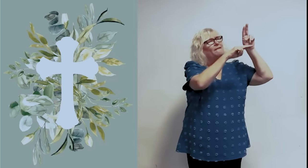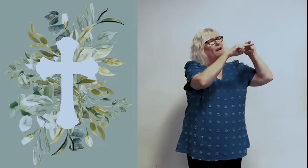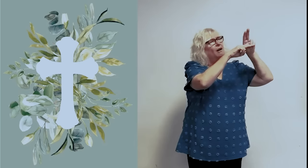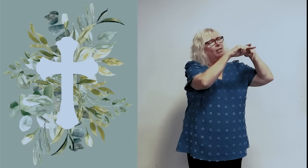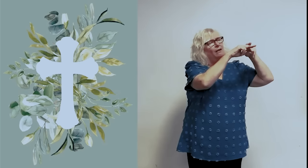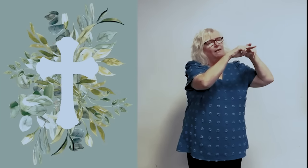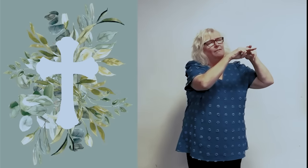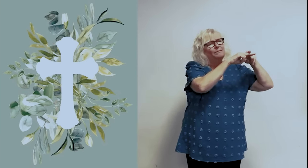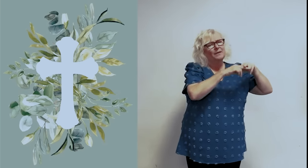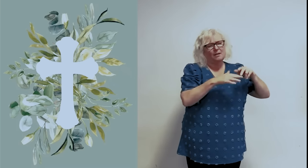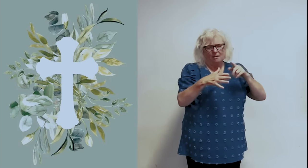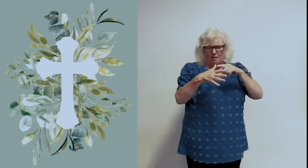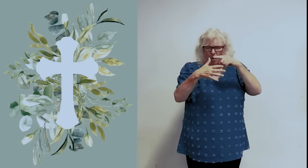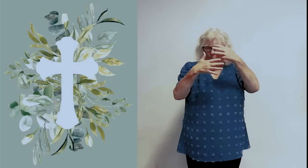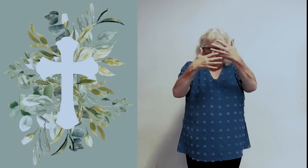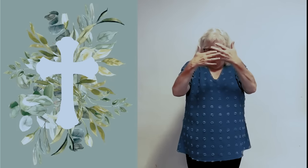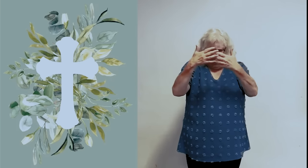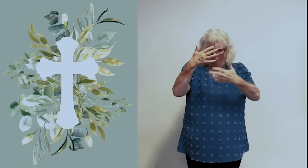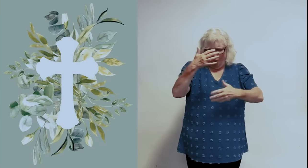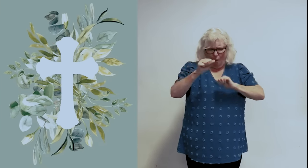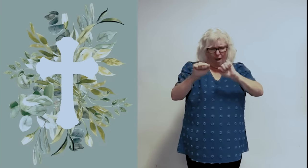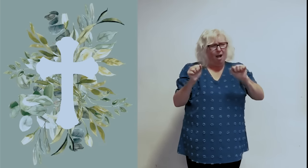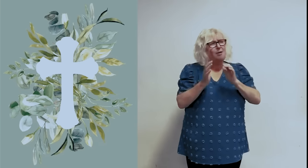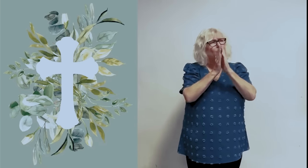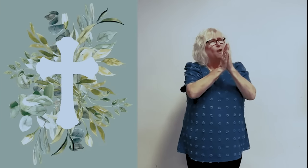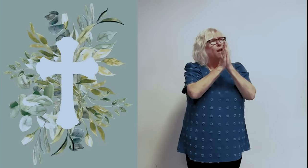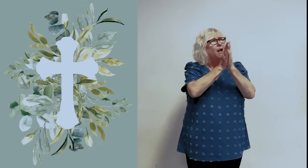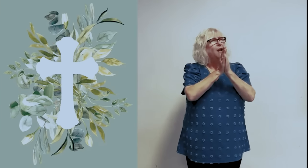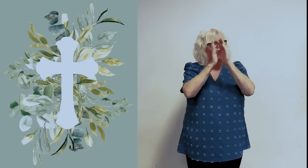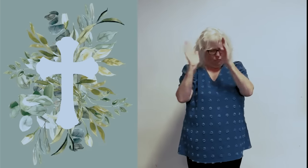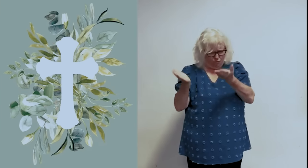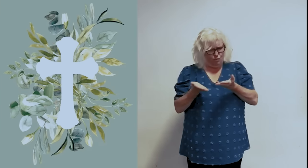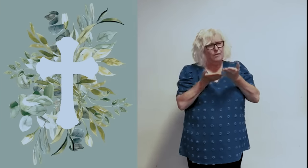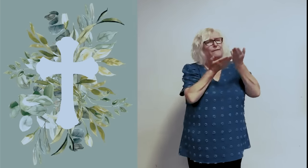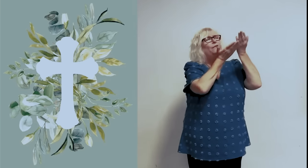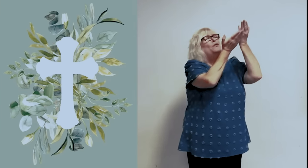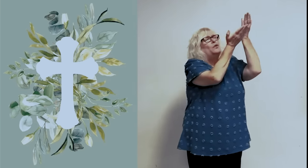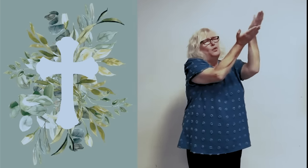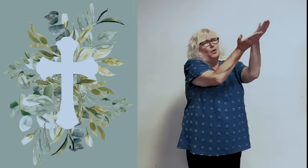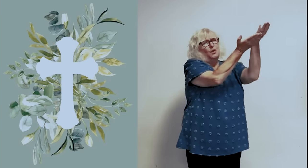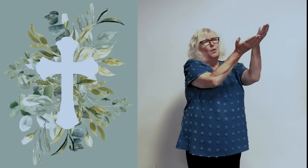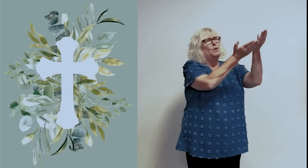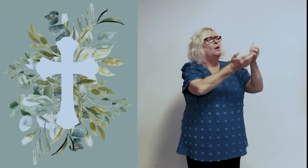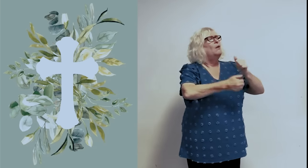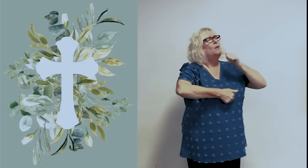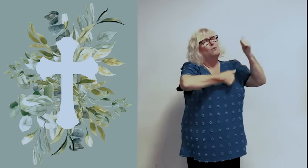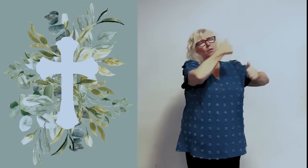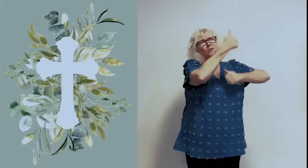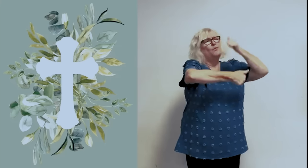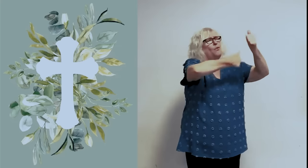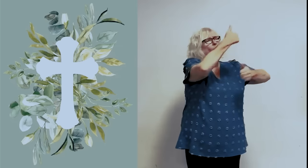Merciful Father, accept these prayers for the sake of your Son,